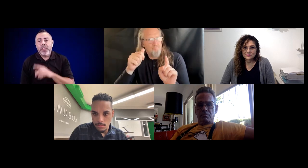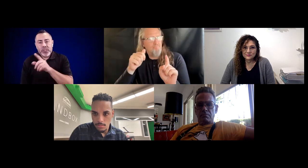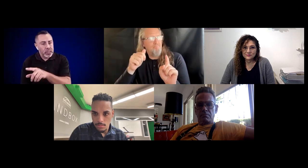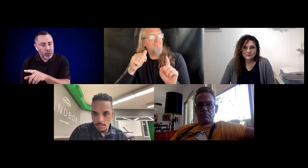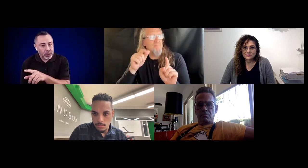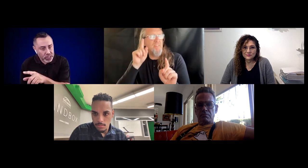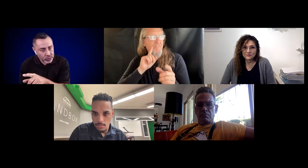This is the only video that exists. There were other videos that were made of deaf leaders.